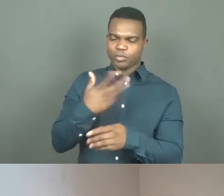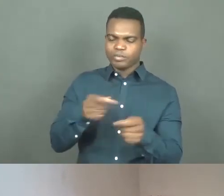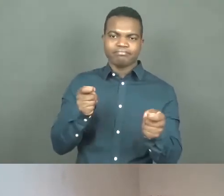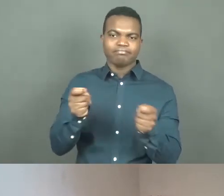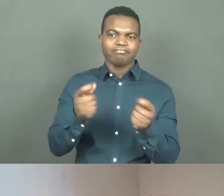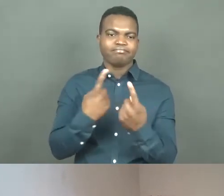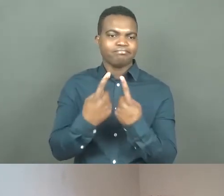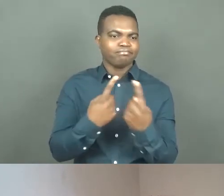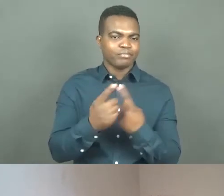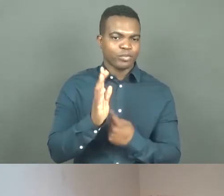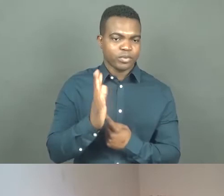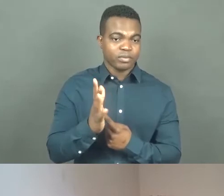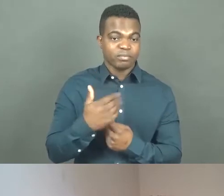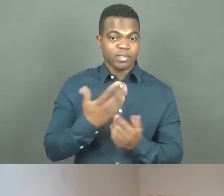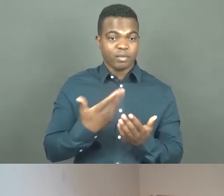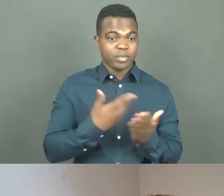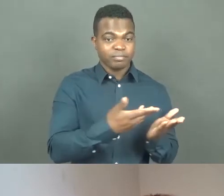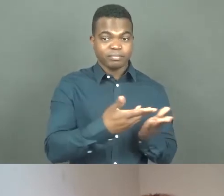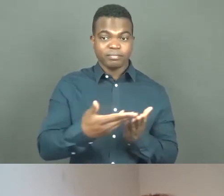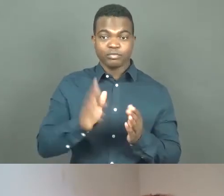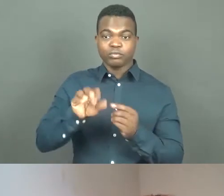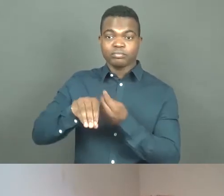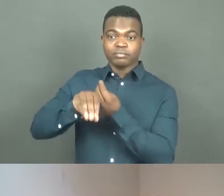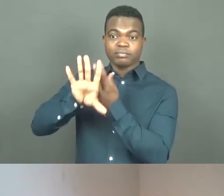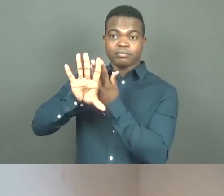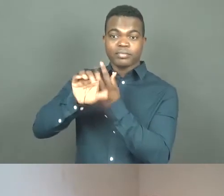Laisa, are you okay with your camera?